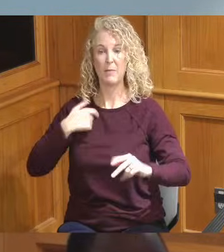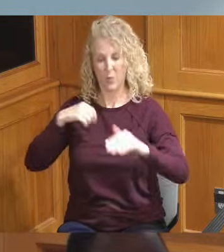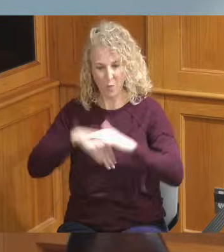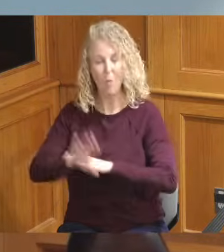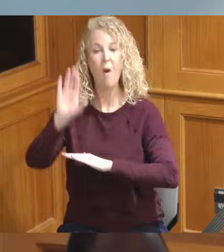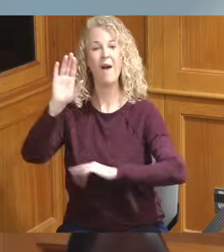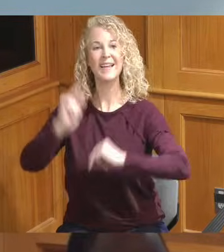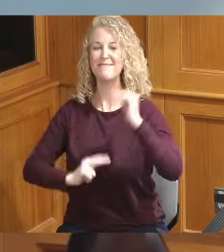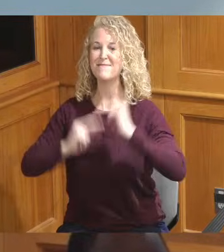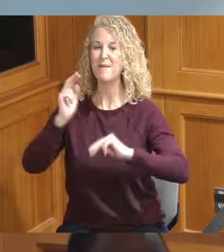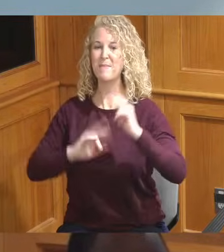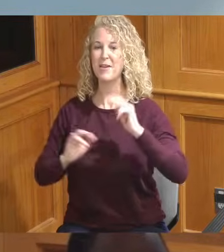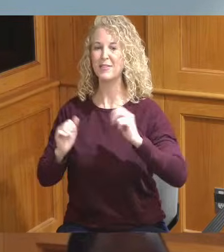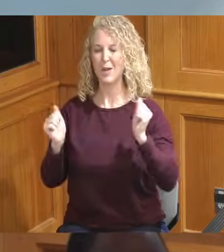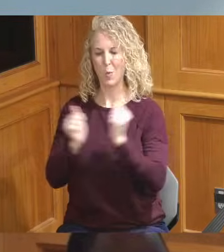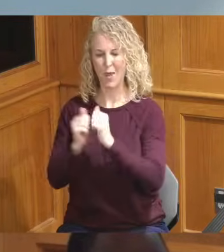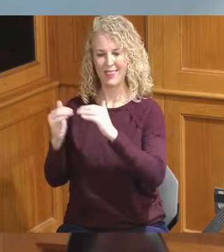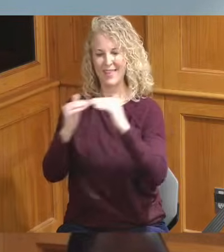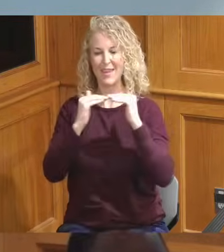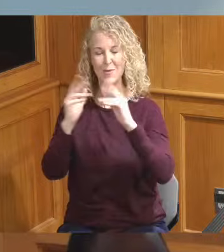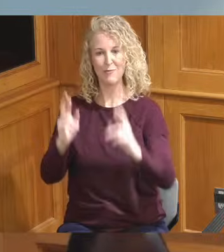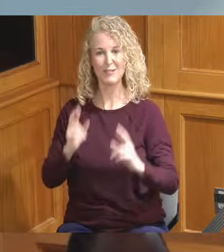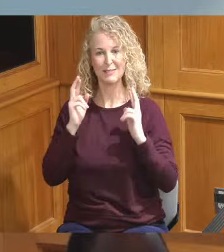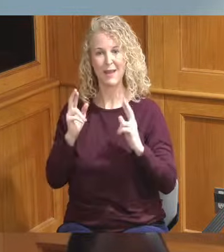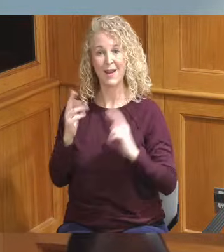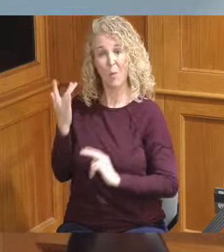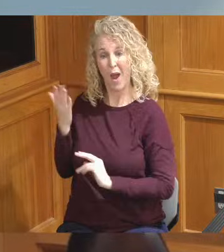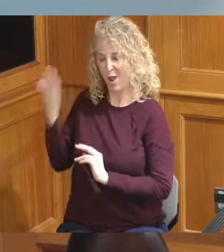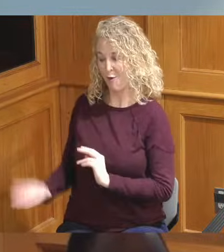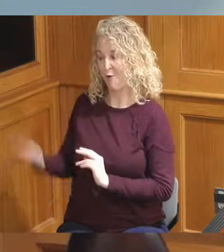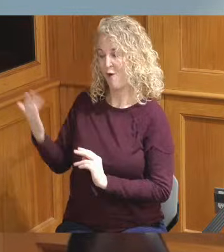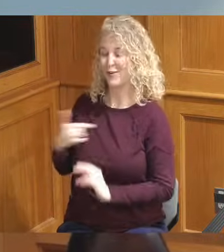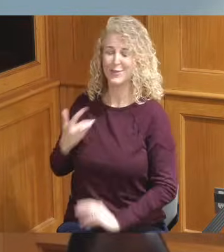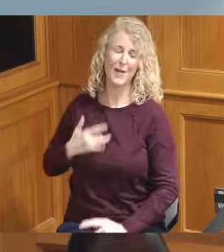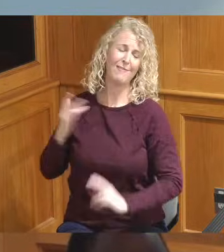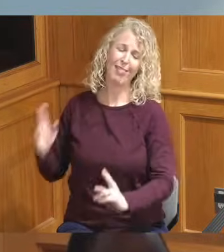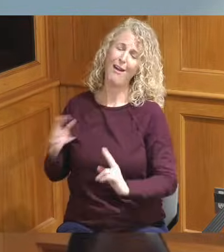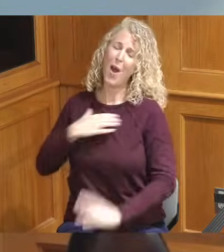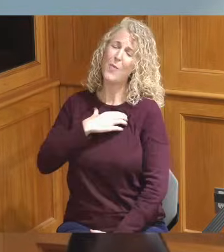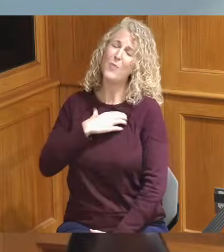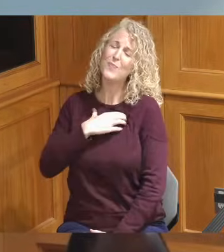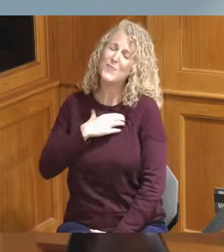building like this is because of her. So I'm just honored. I wish she could have made it cuz that's